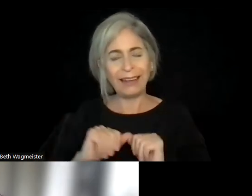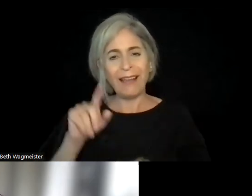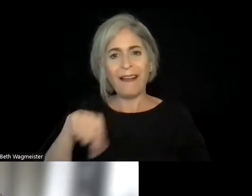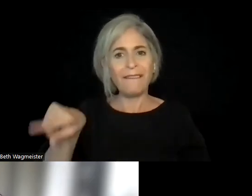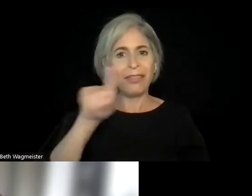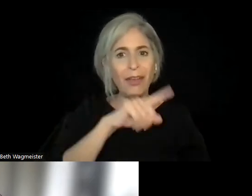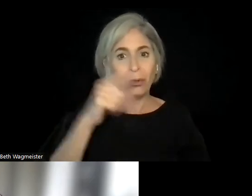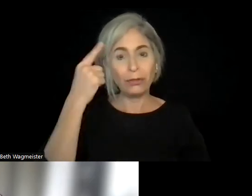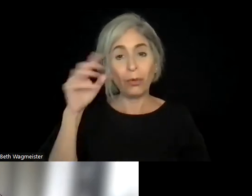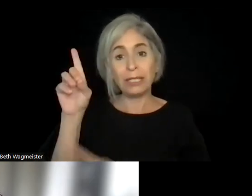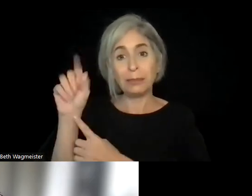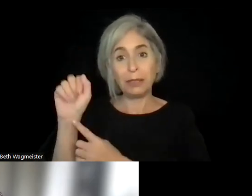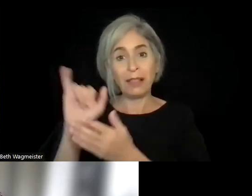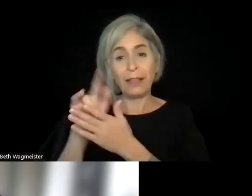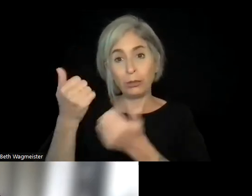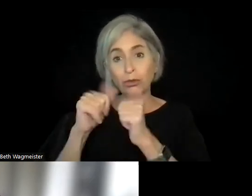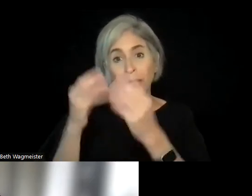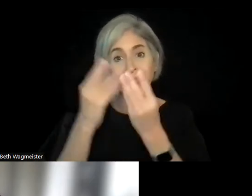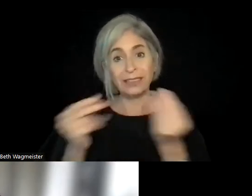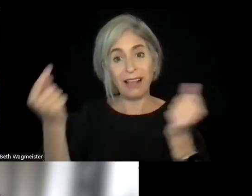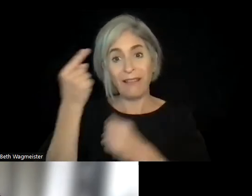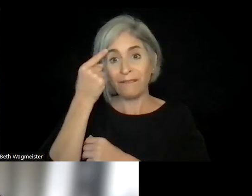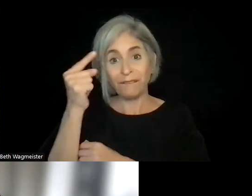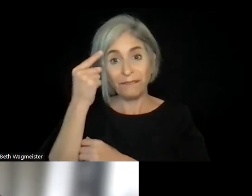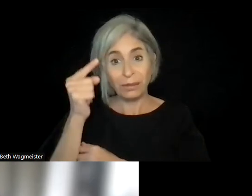s and groups that are already working in